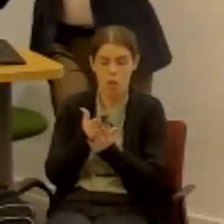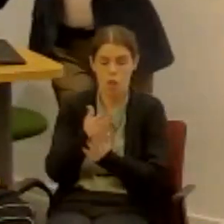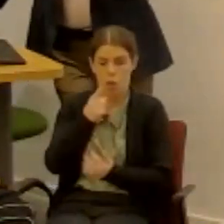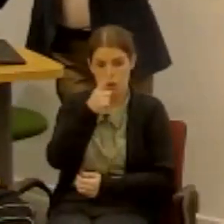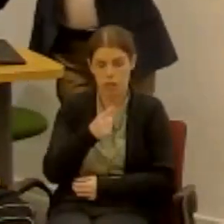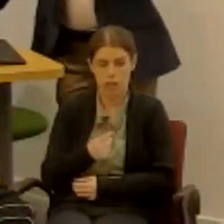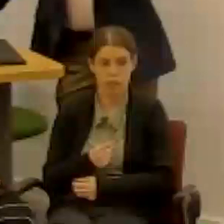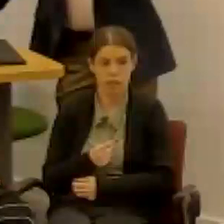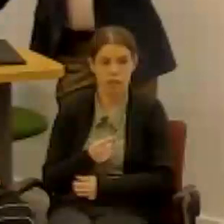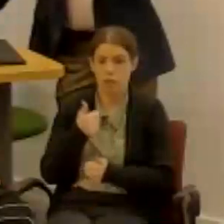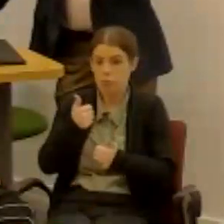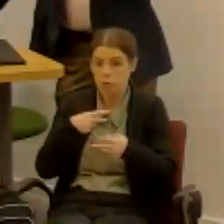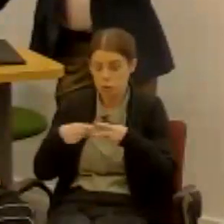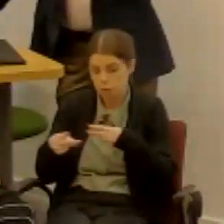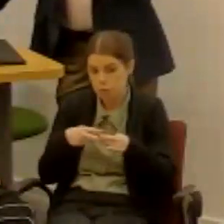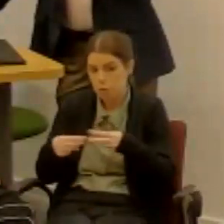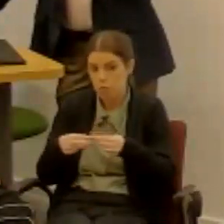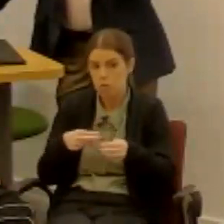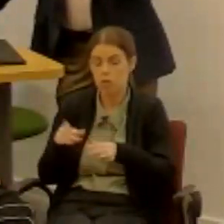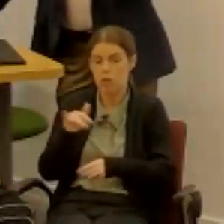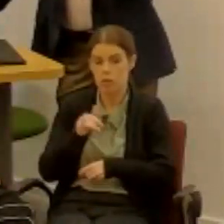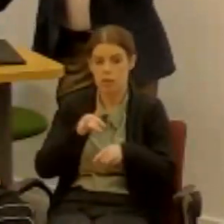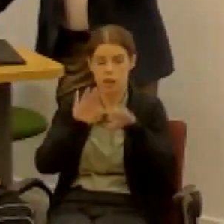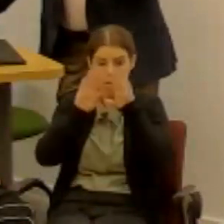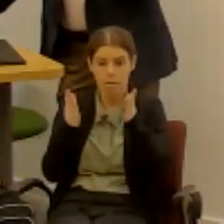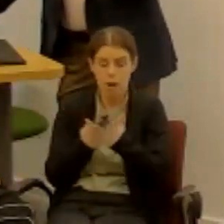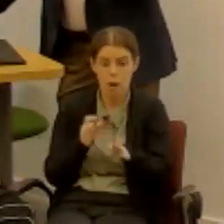in some respects, with some good use, because we find out that these footballers, by and